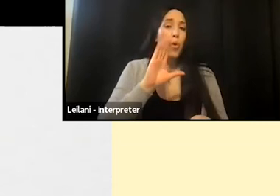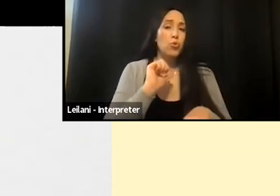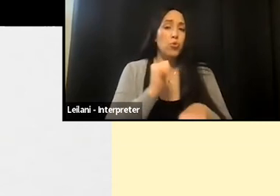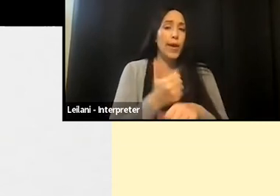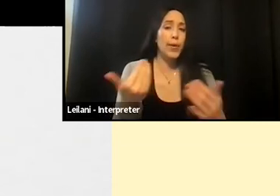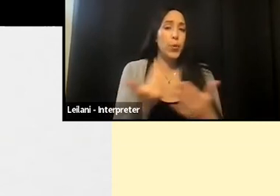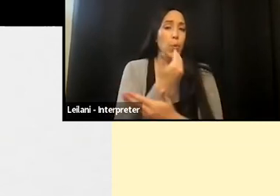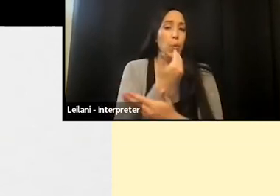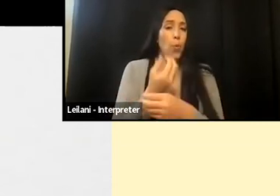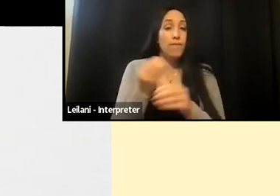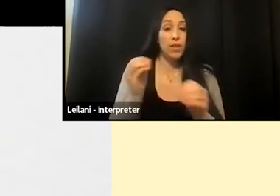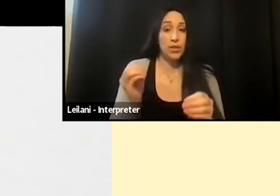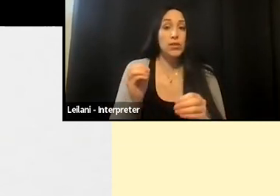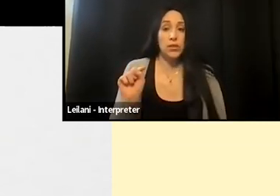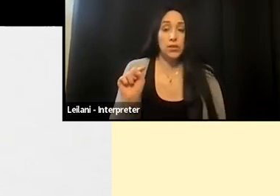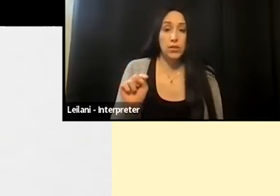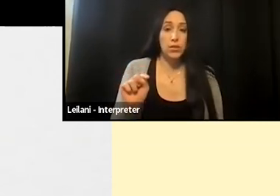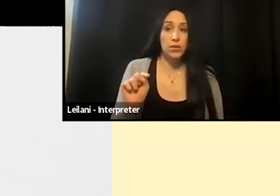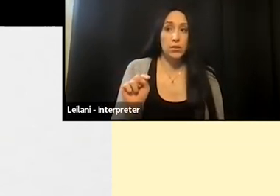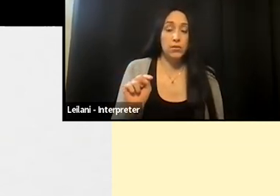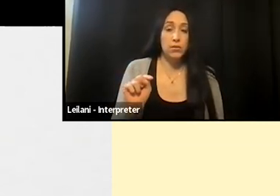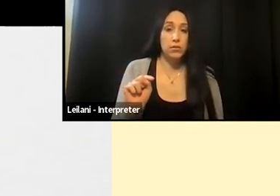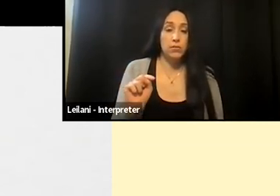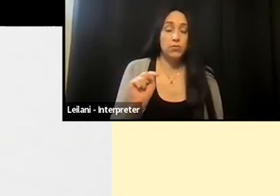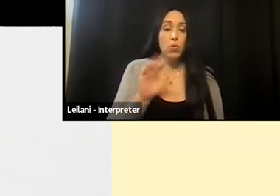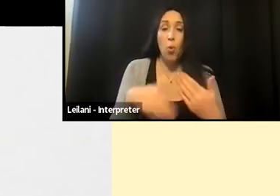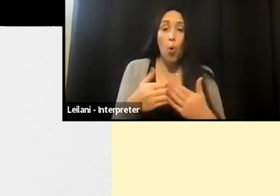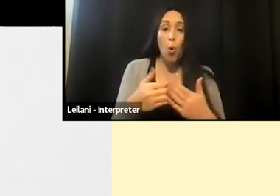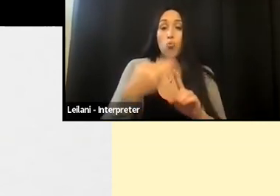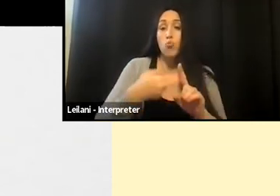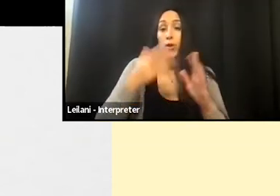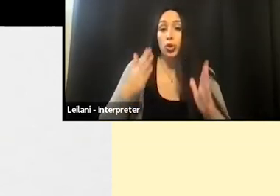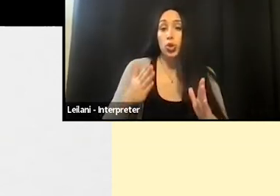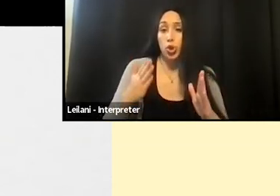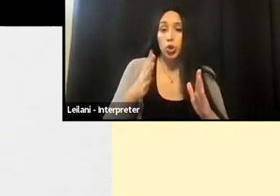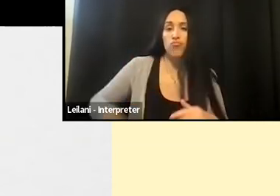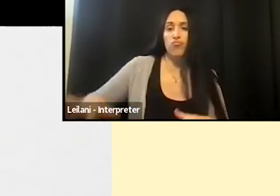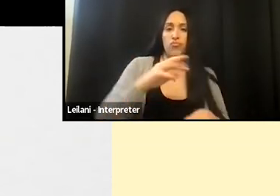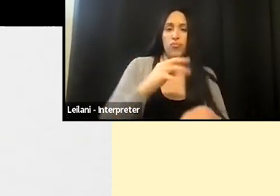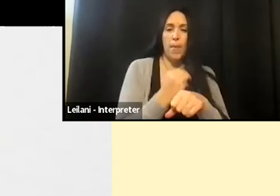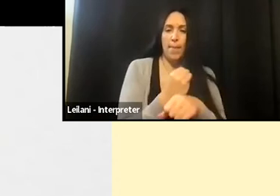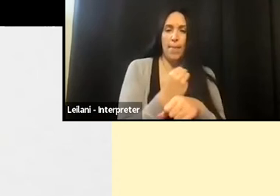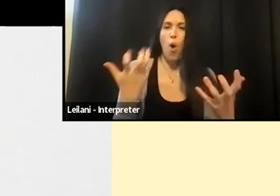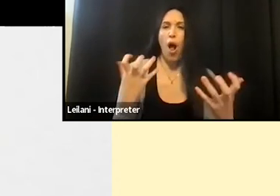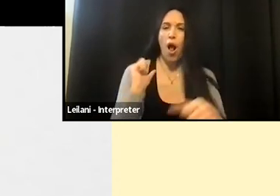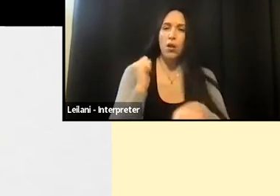that our members and renters across Miami advocated for called the Office of Housing Advocacy.